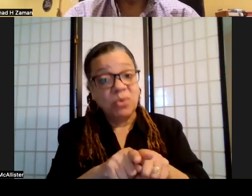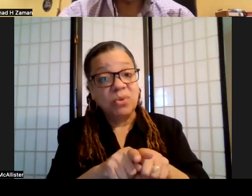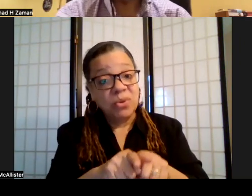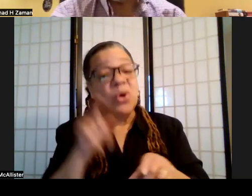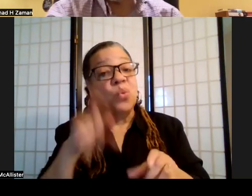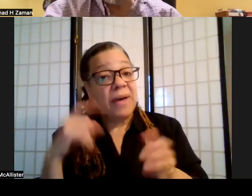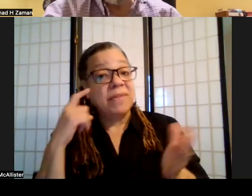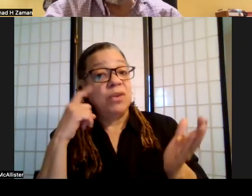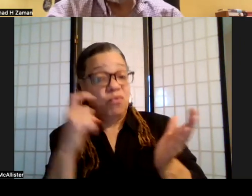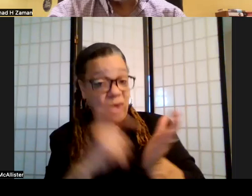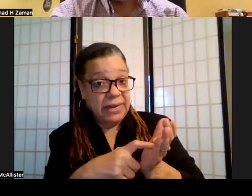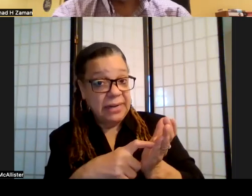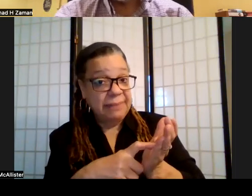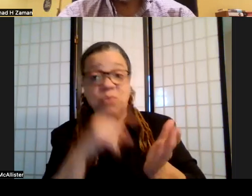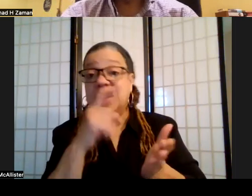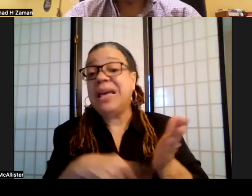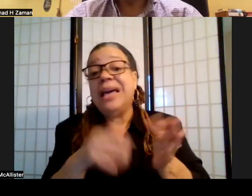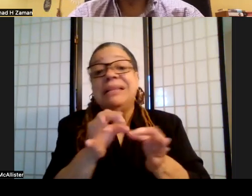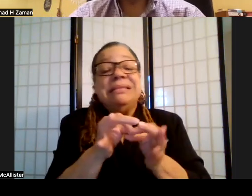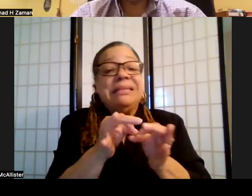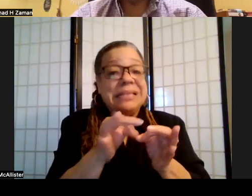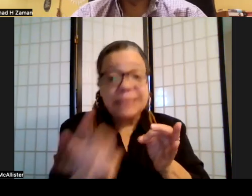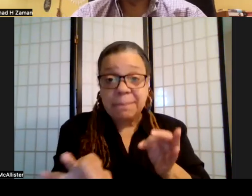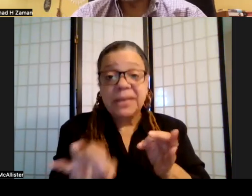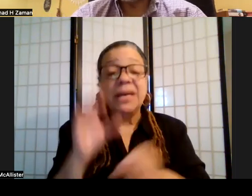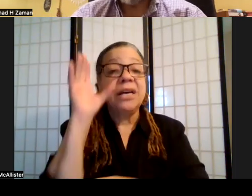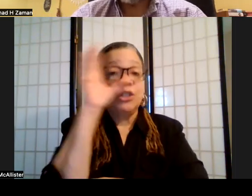that we cannot simply, uh, assume that the problem would go away,